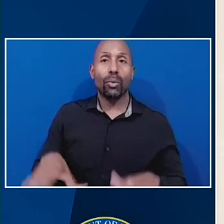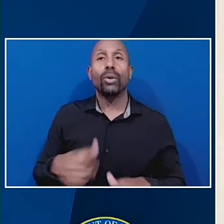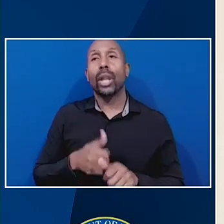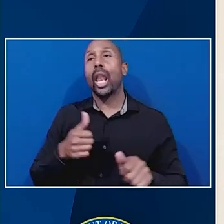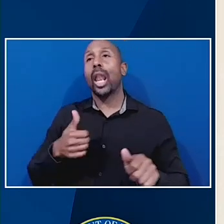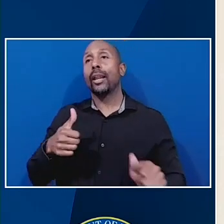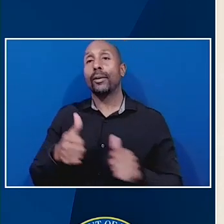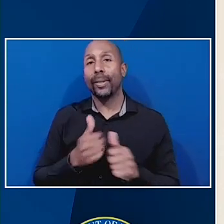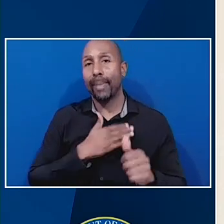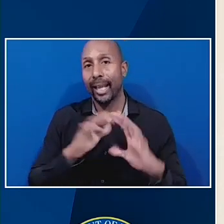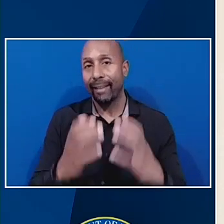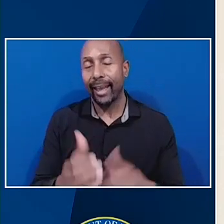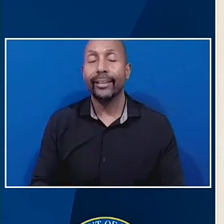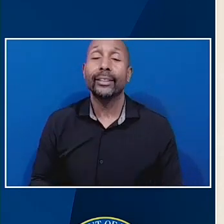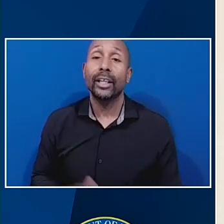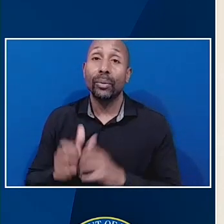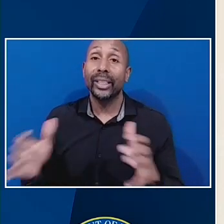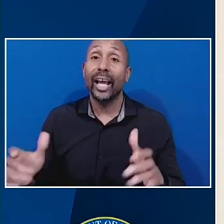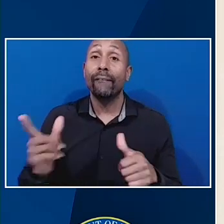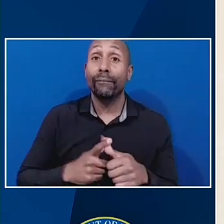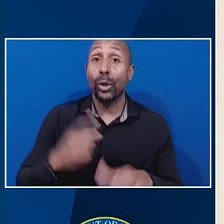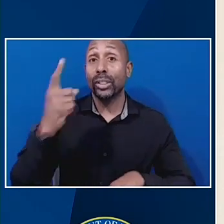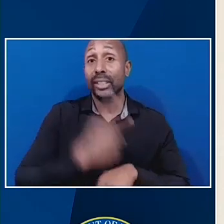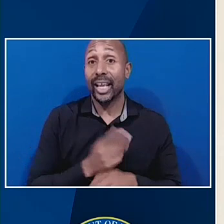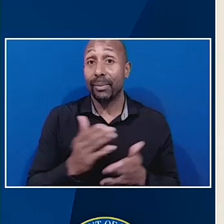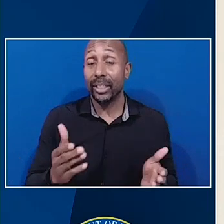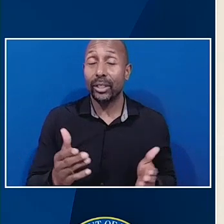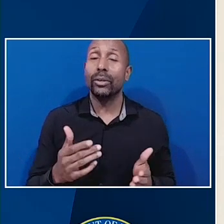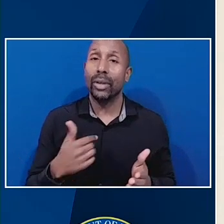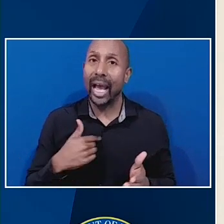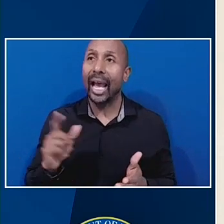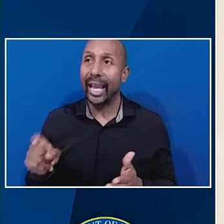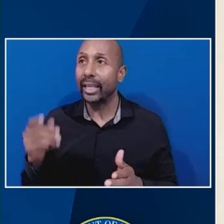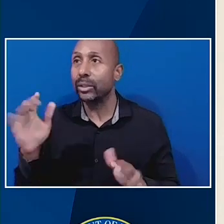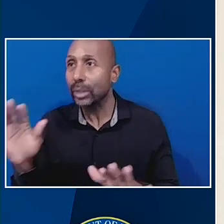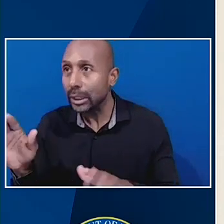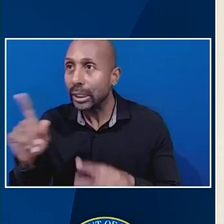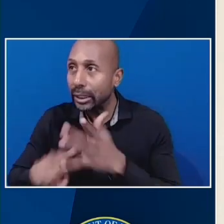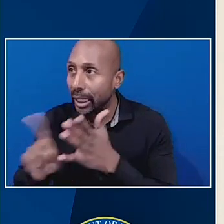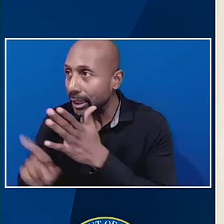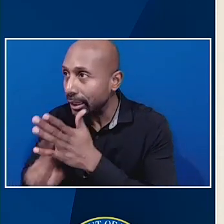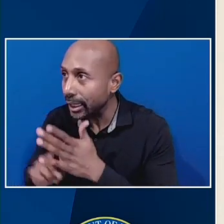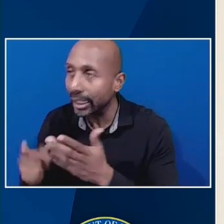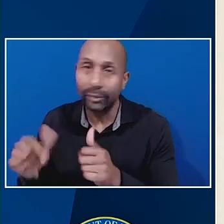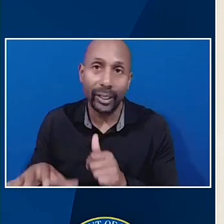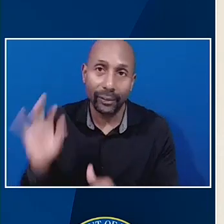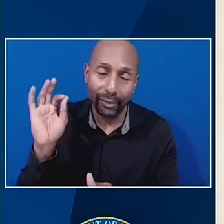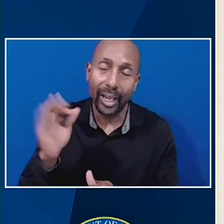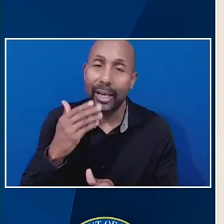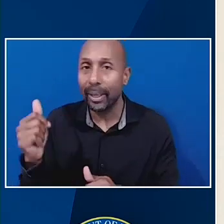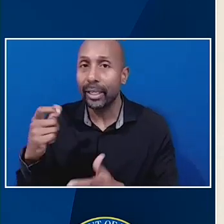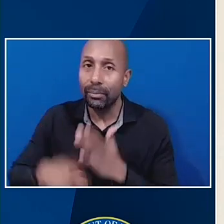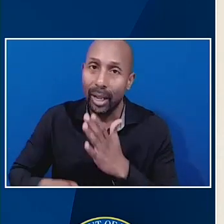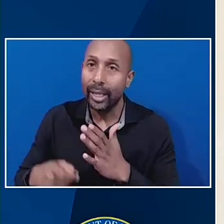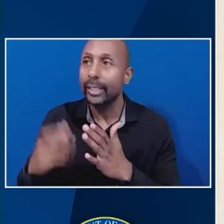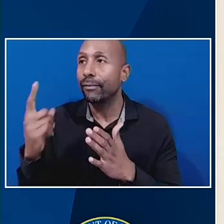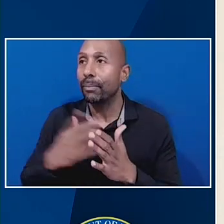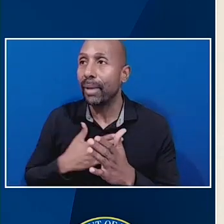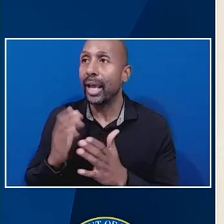Without first-day materials, I had to spend a lot of time shopping around and trying to find the best price for my course materials. A few times when purchasing